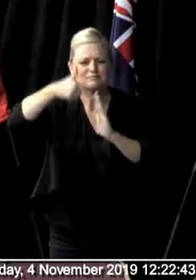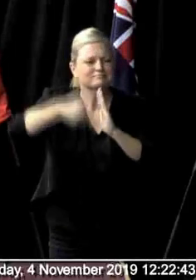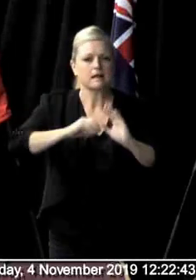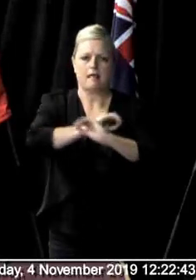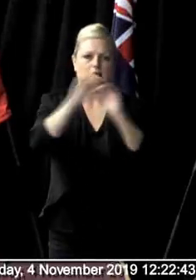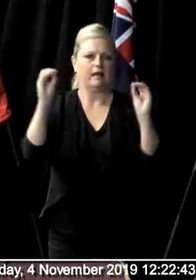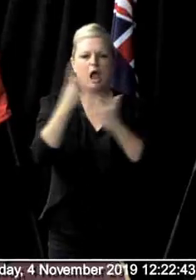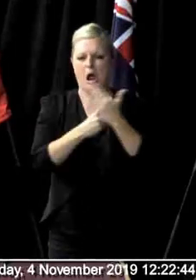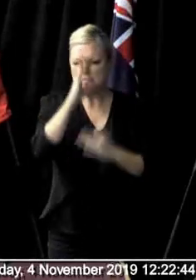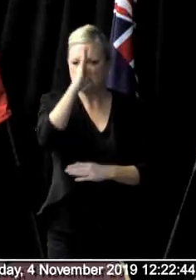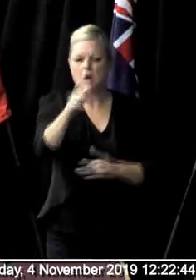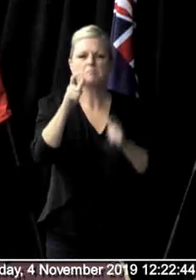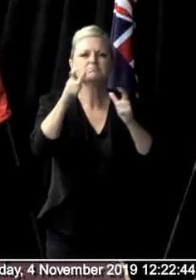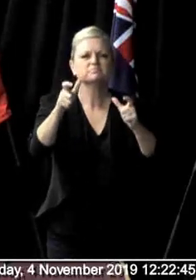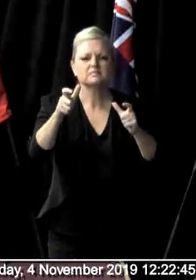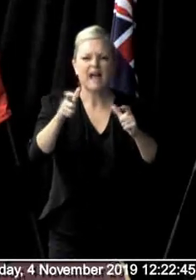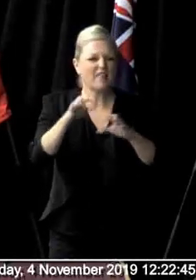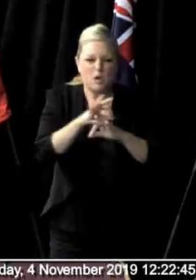There was no line, as such.